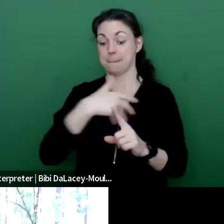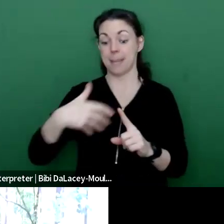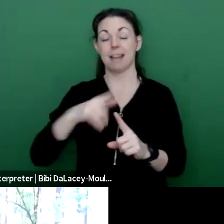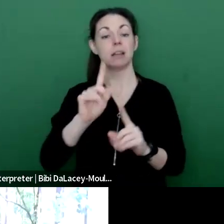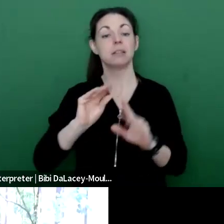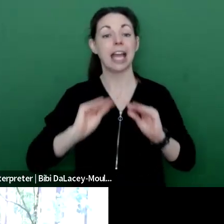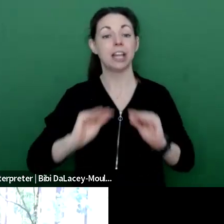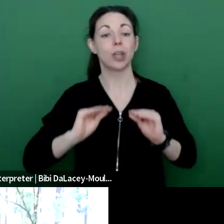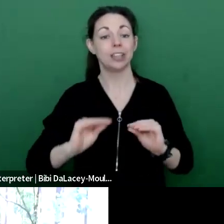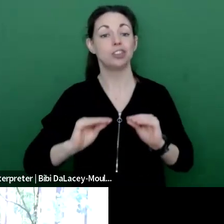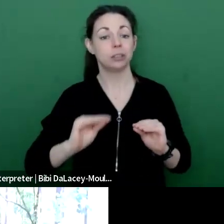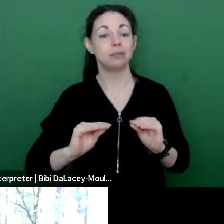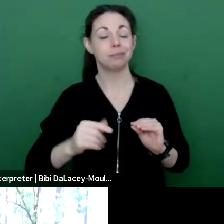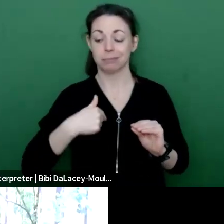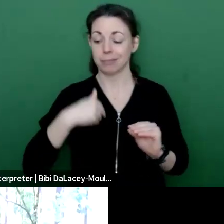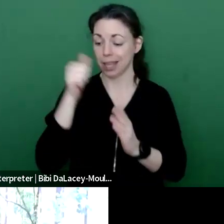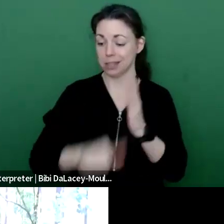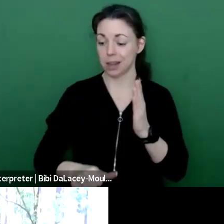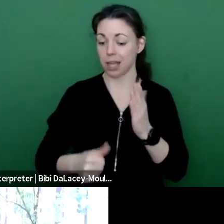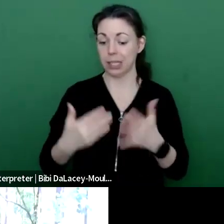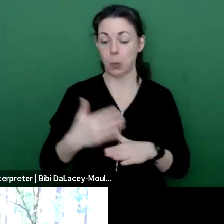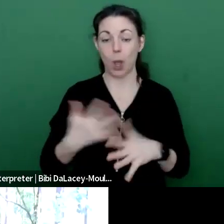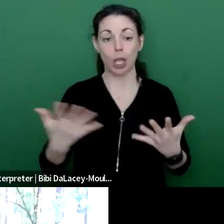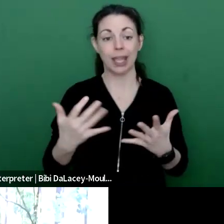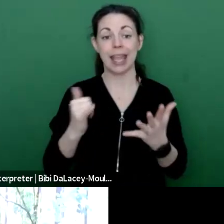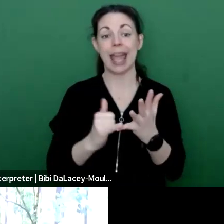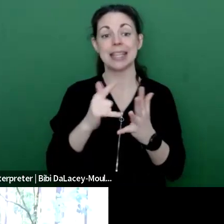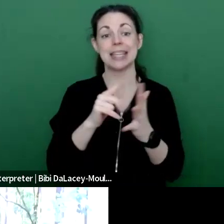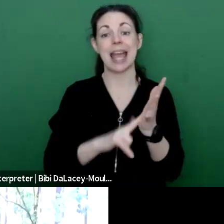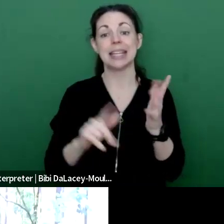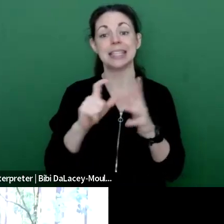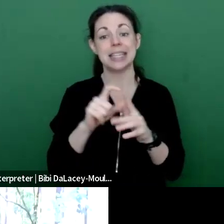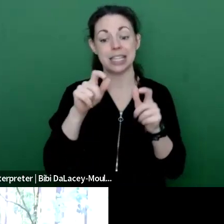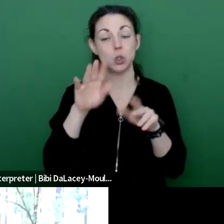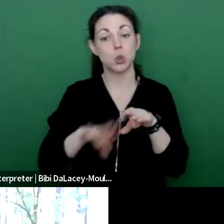So I started working with SEND pupils in mainstream schools